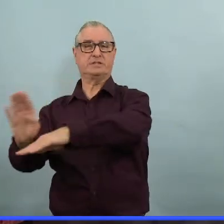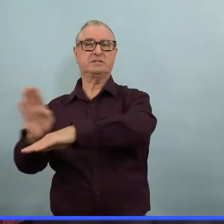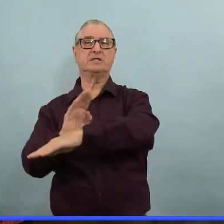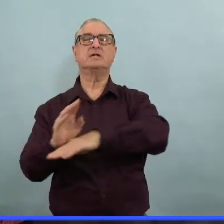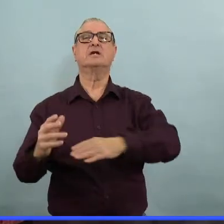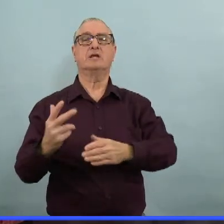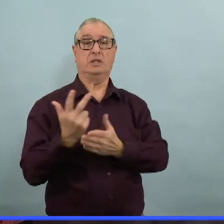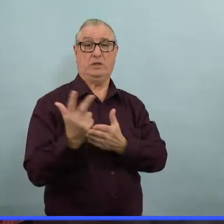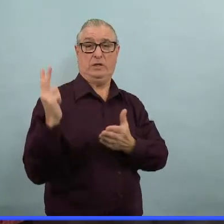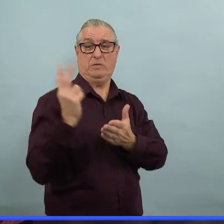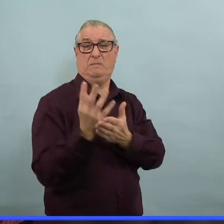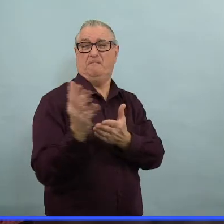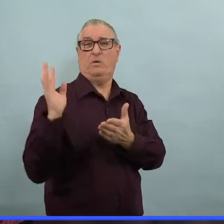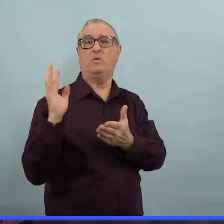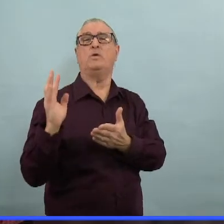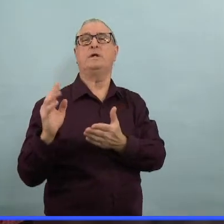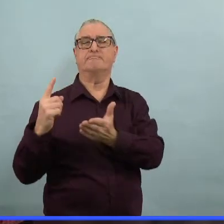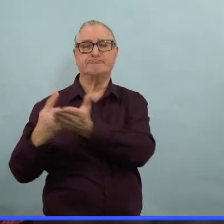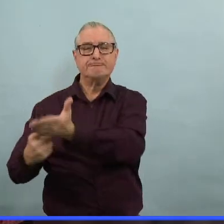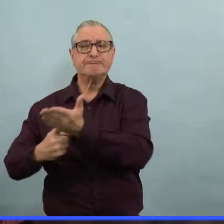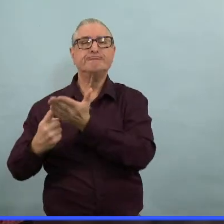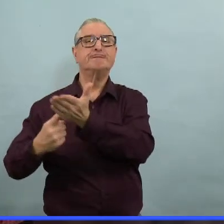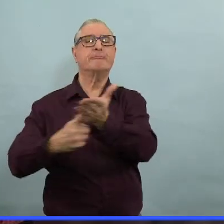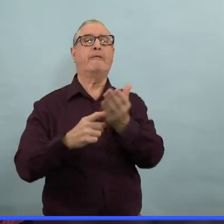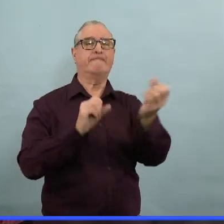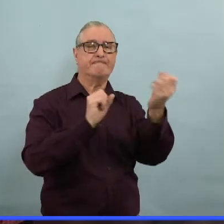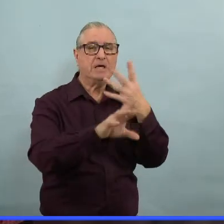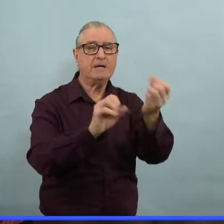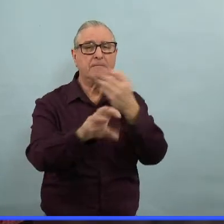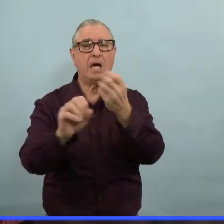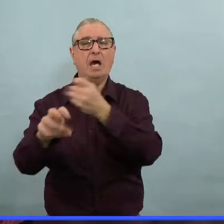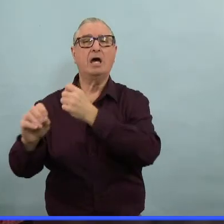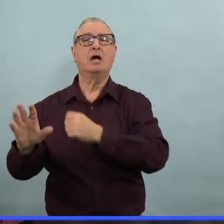businesses are constantly reaching out and giving us their perspective it's why we've announced